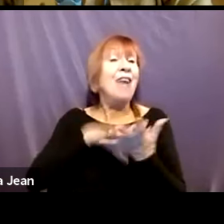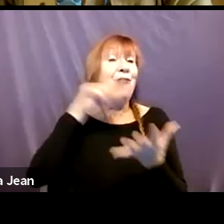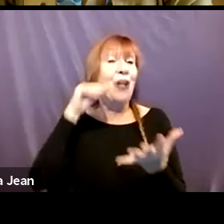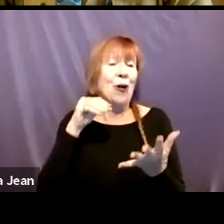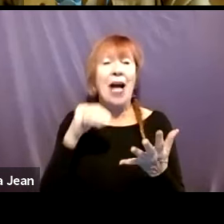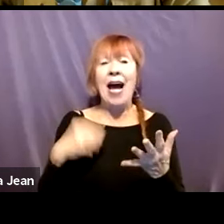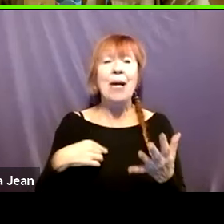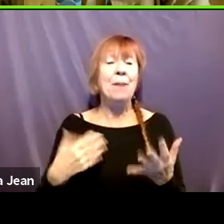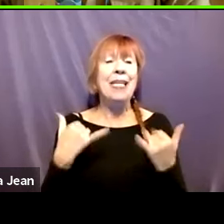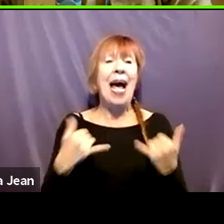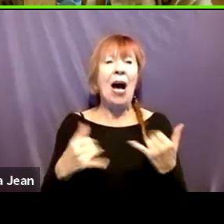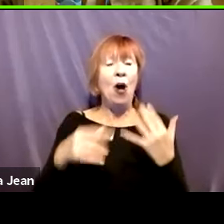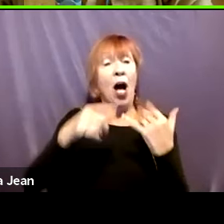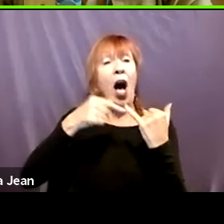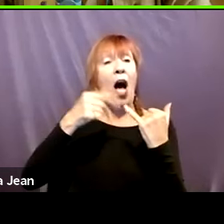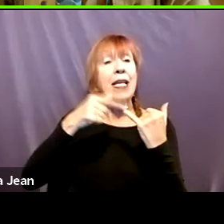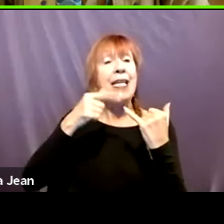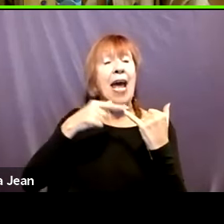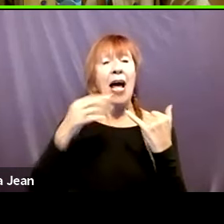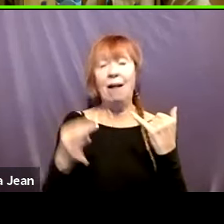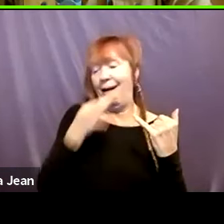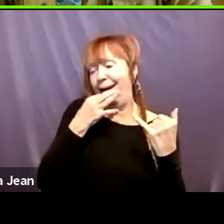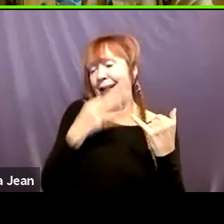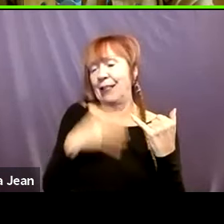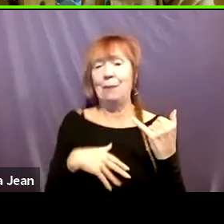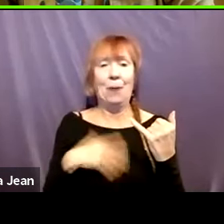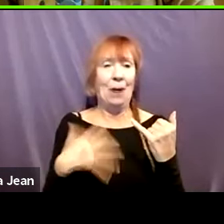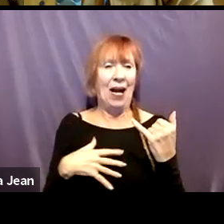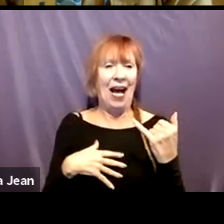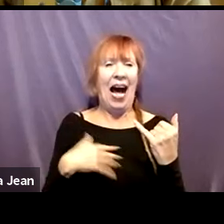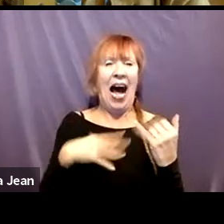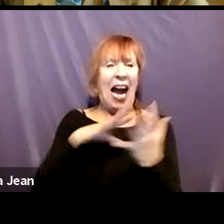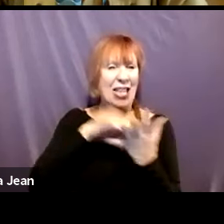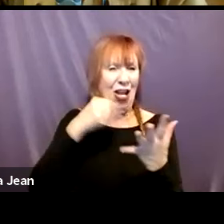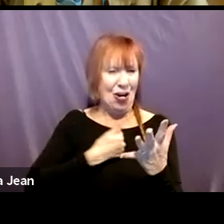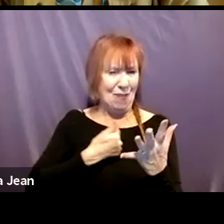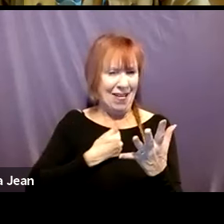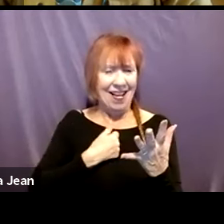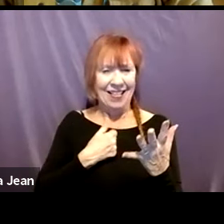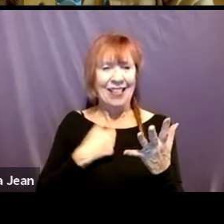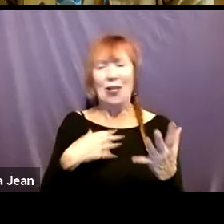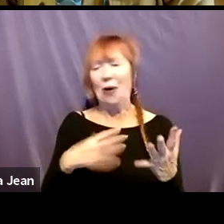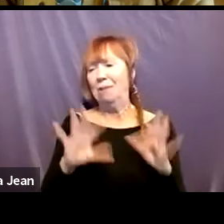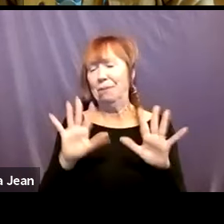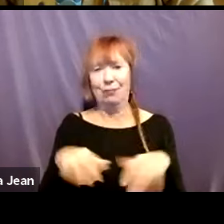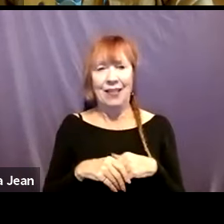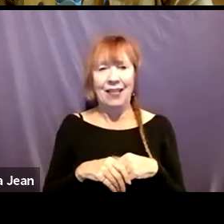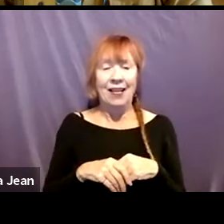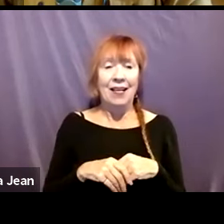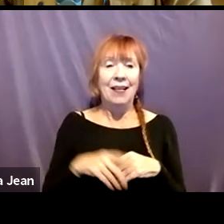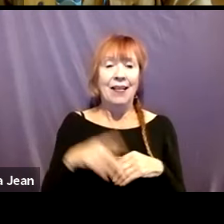Nice. I've taught myself how to do nails. So yeah, when I need to disconnect from writing,